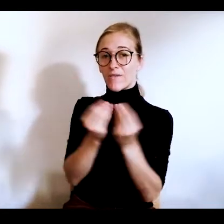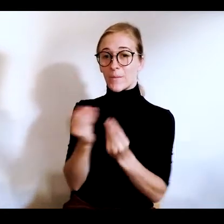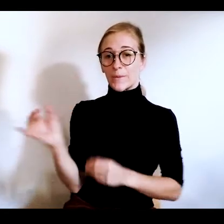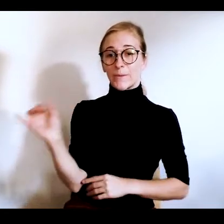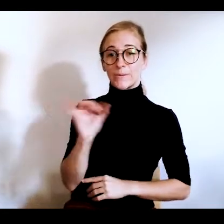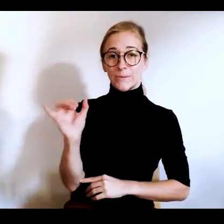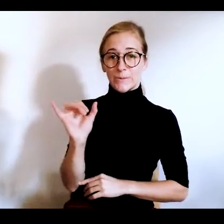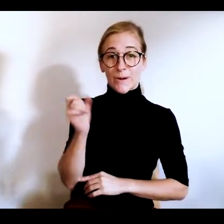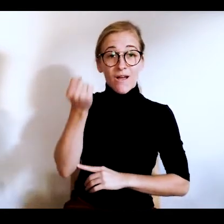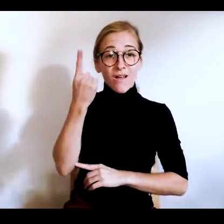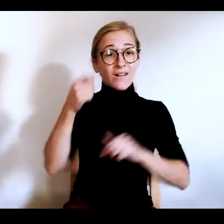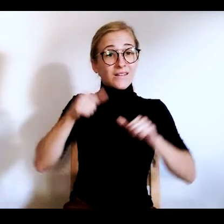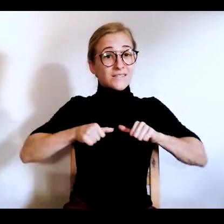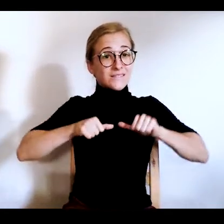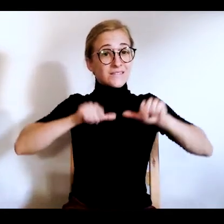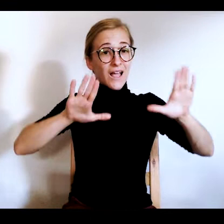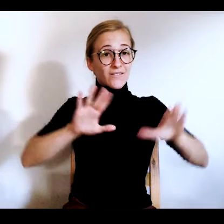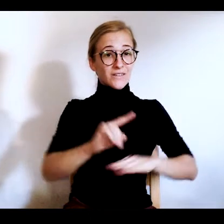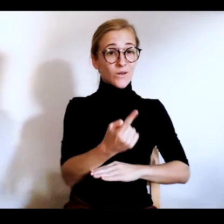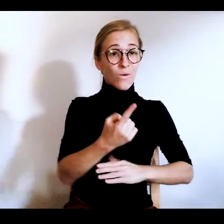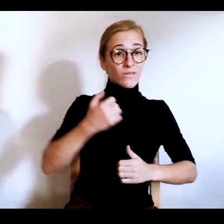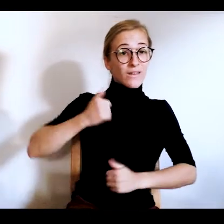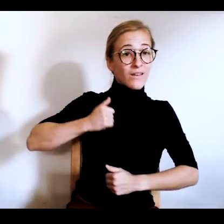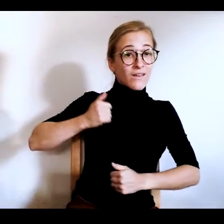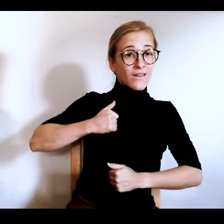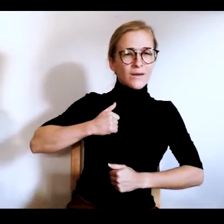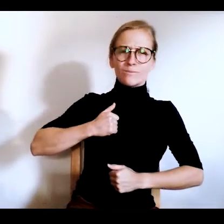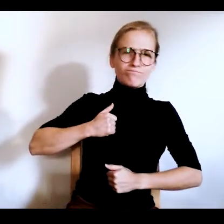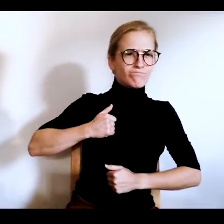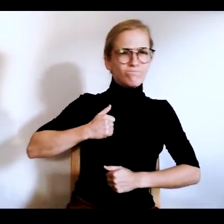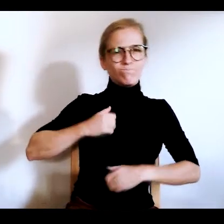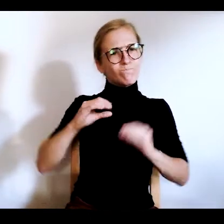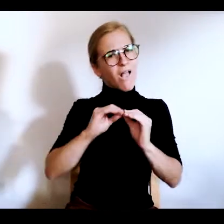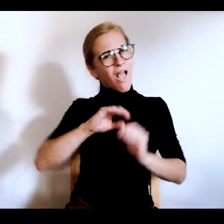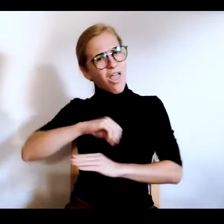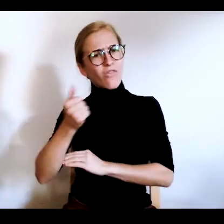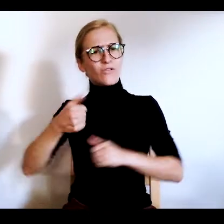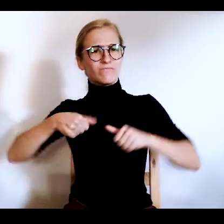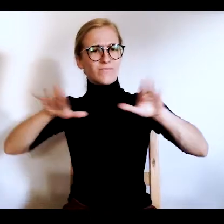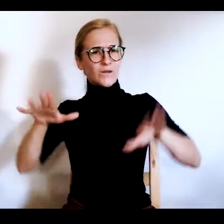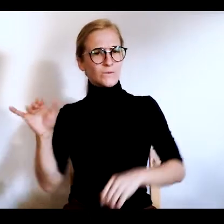for the sacrifices that not only the military were making